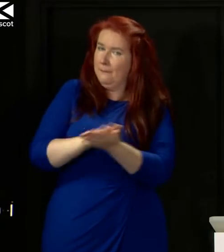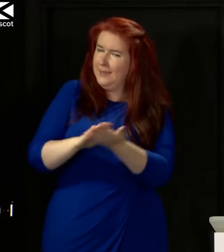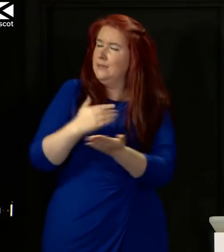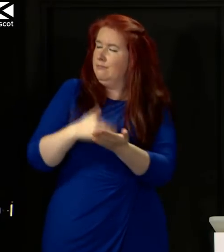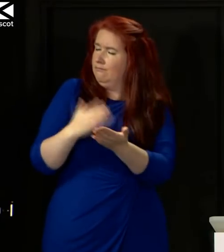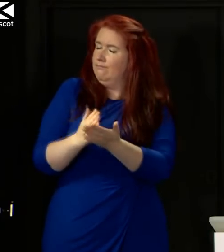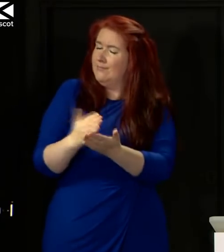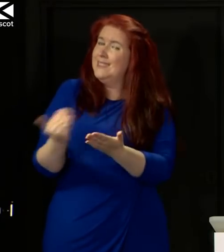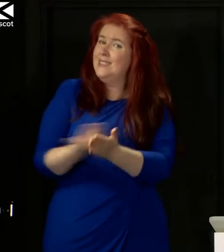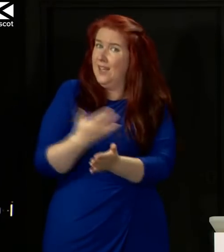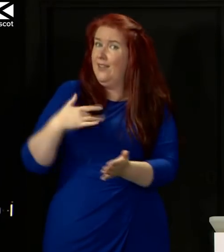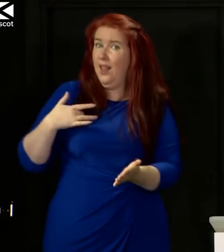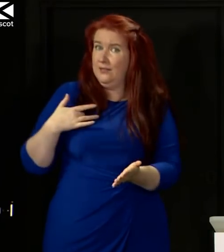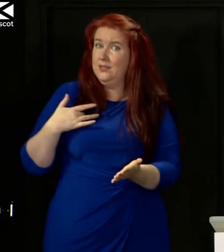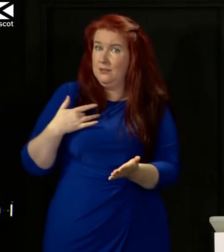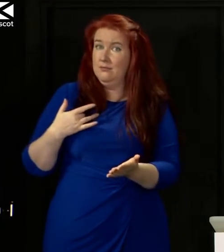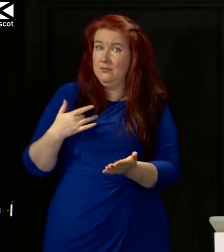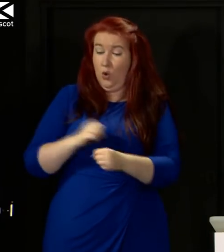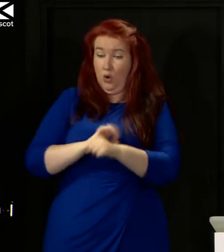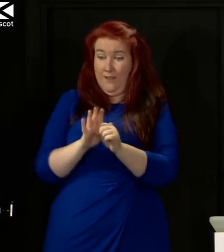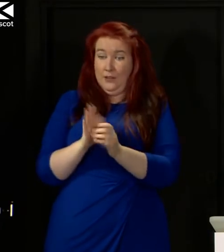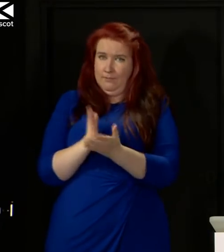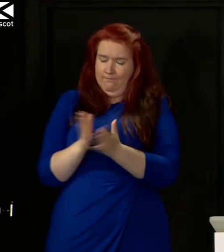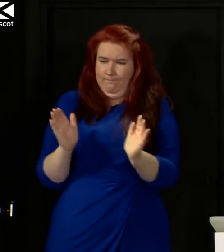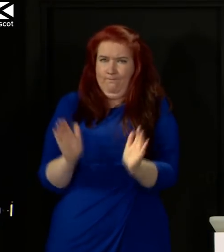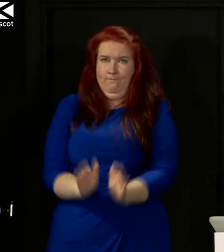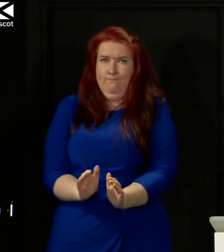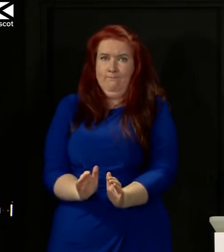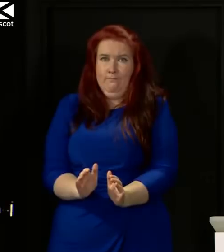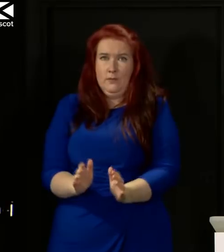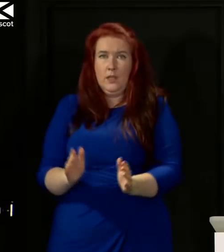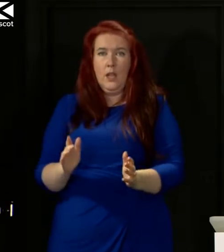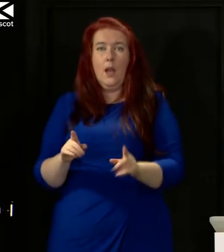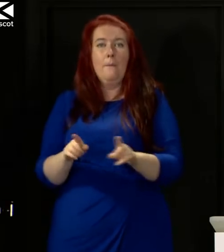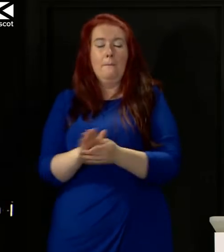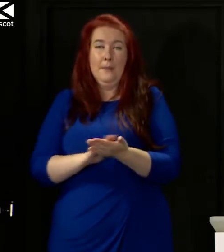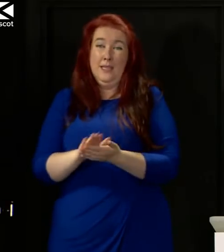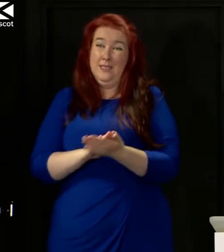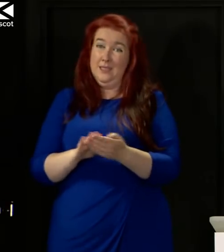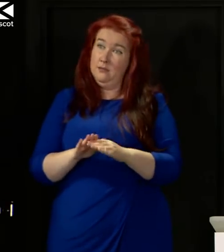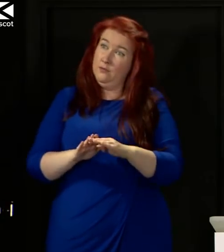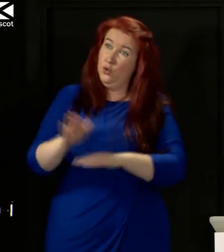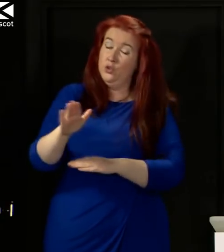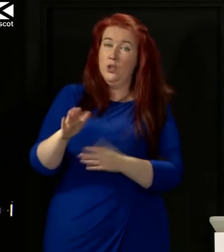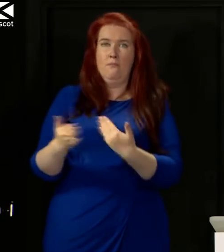And by continuing to do that, we are giving ourselves a much stronger opportunity to take